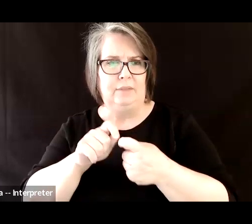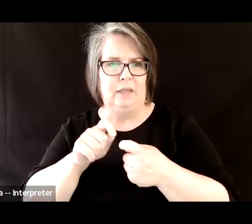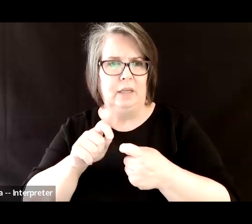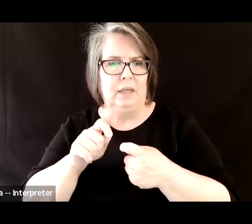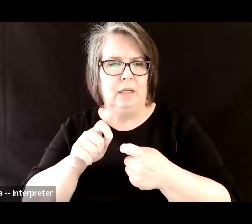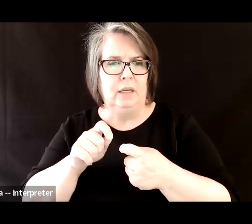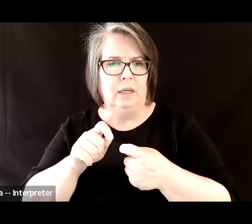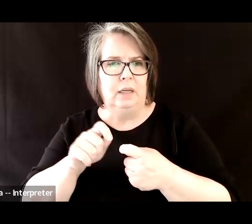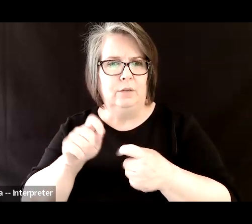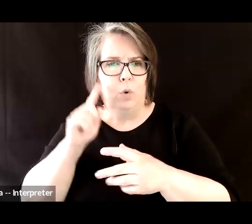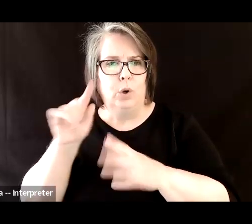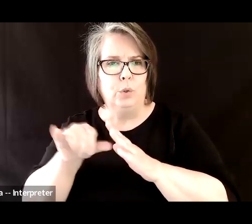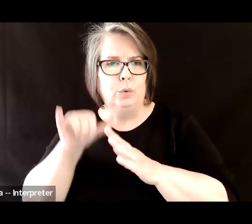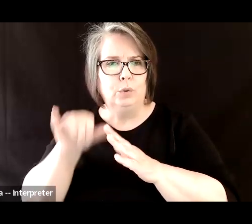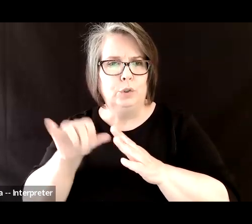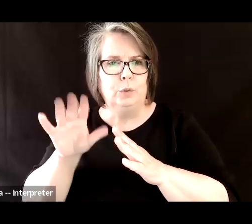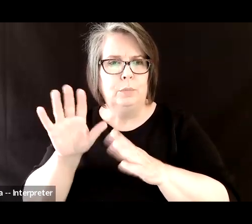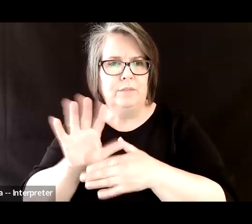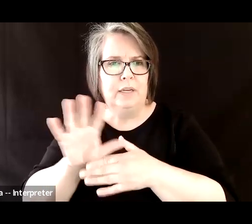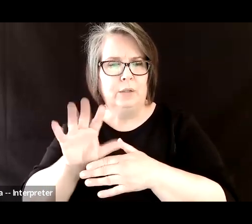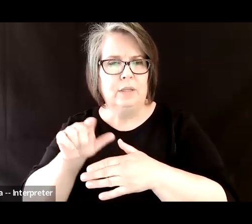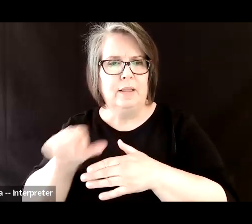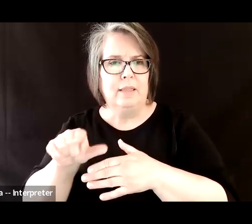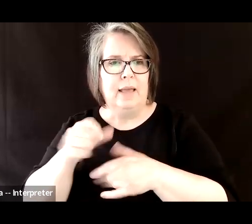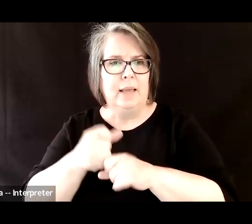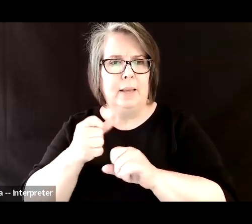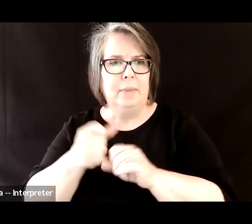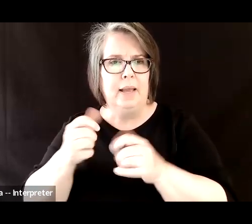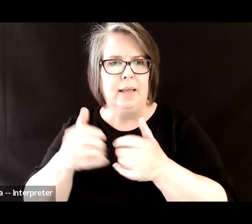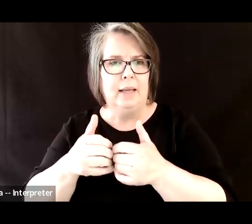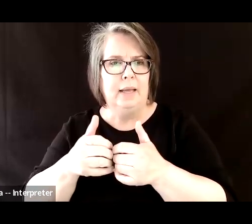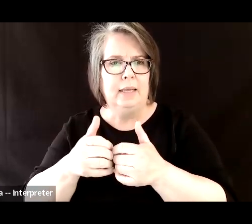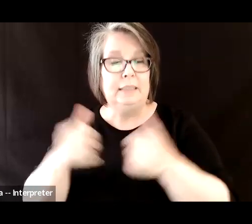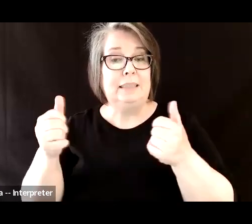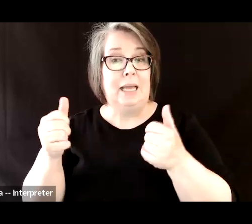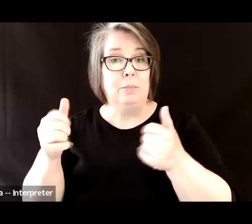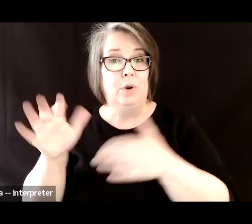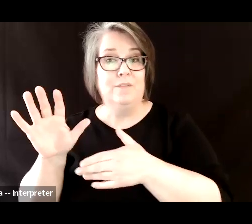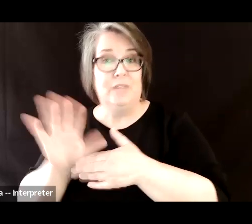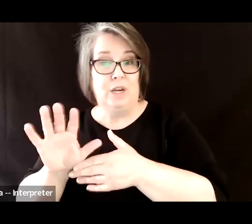actually create a separate video for it.